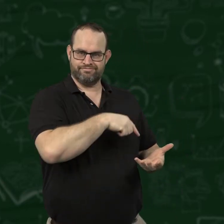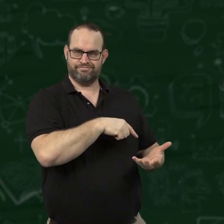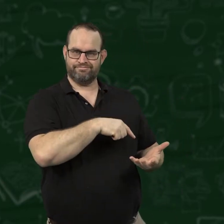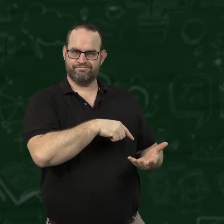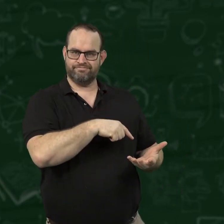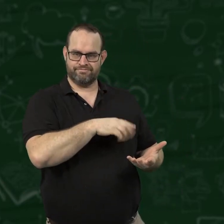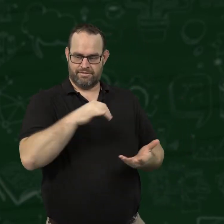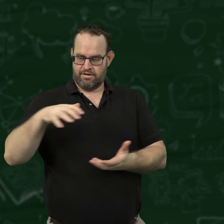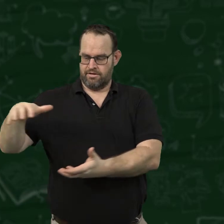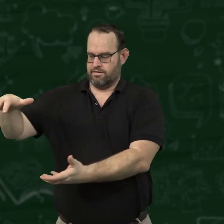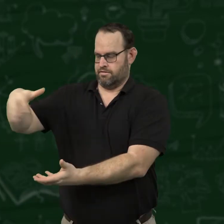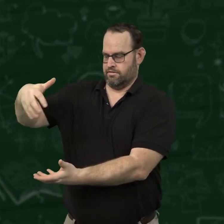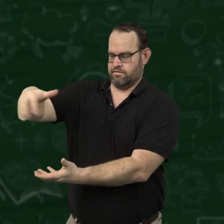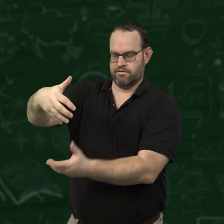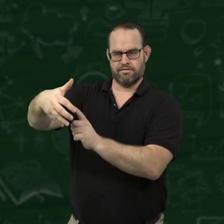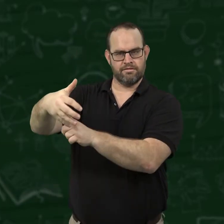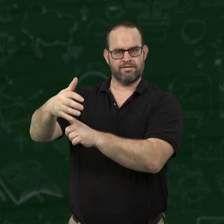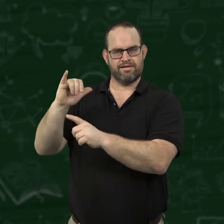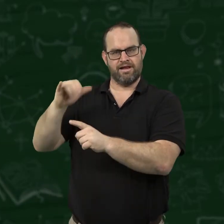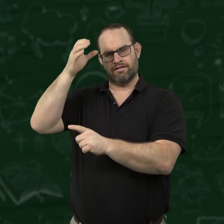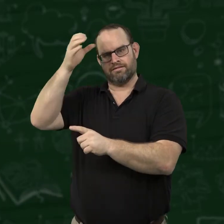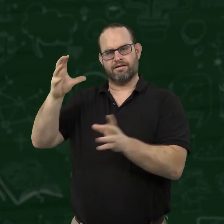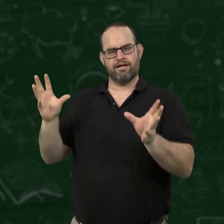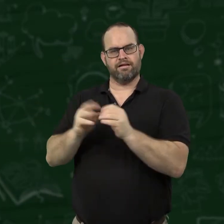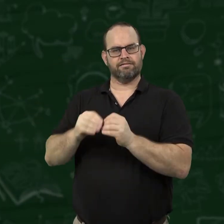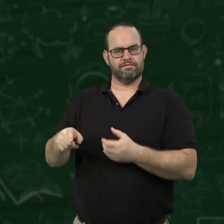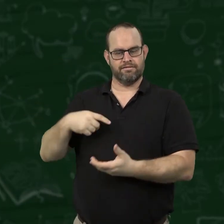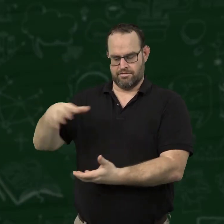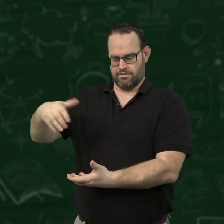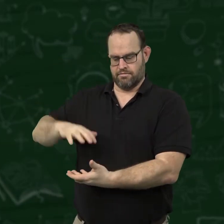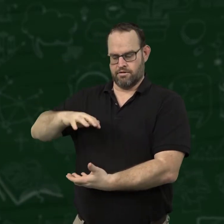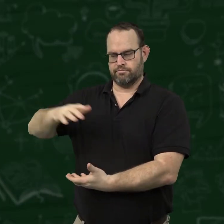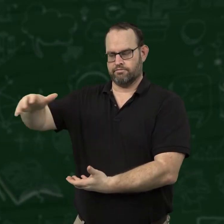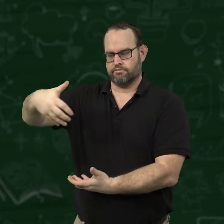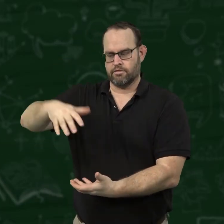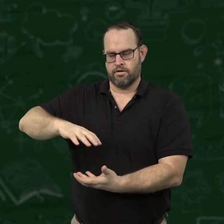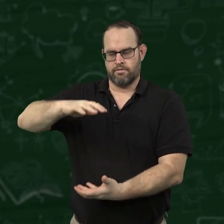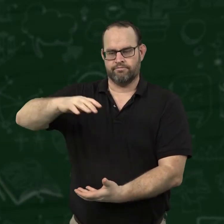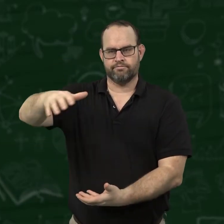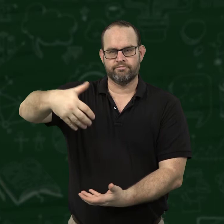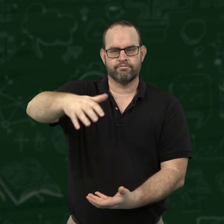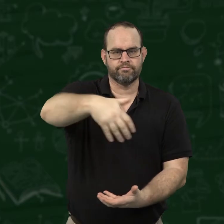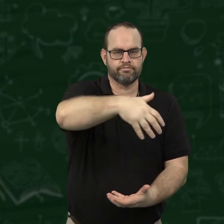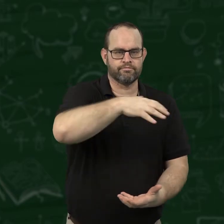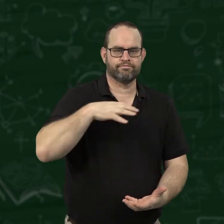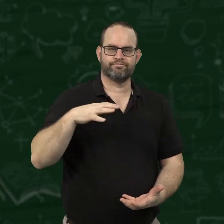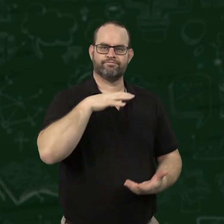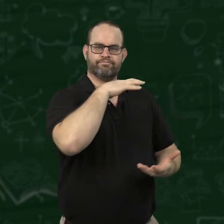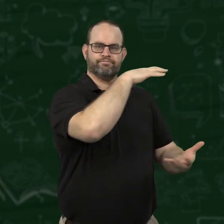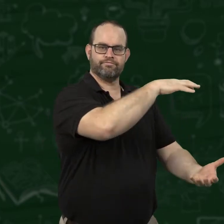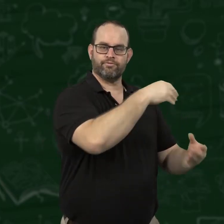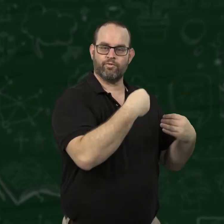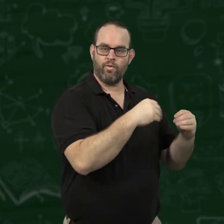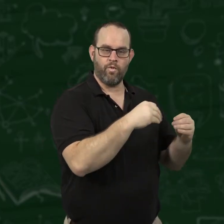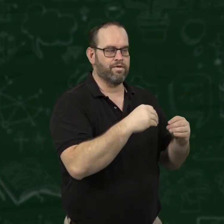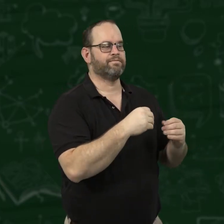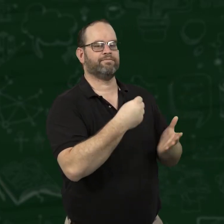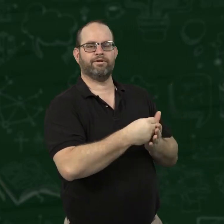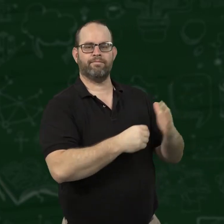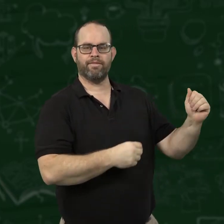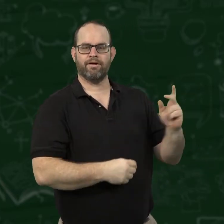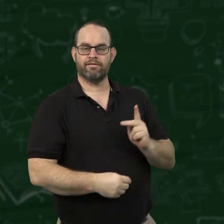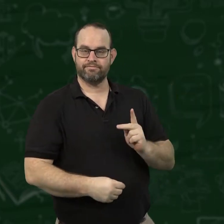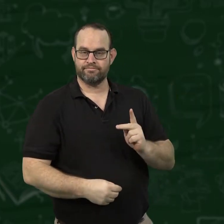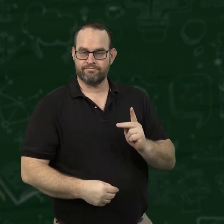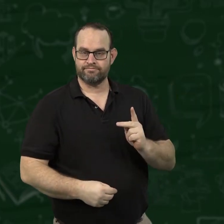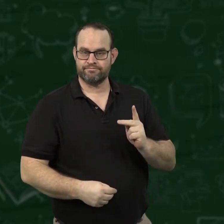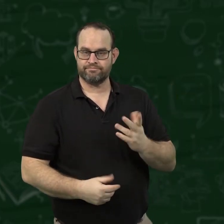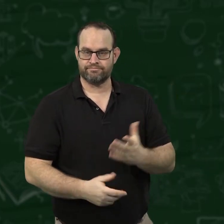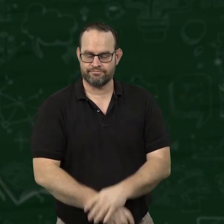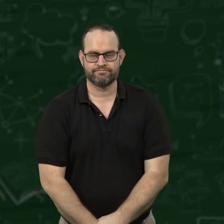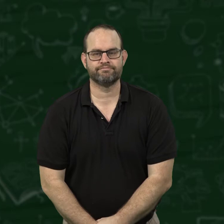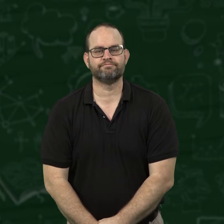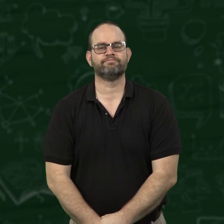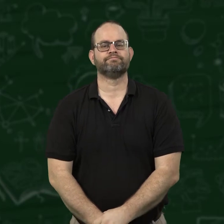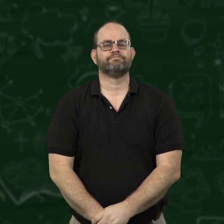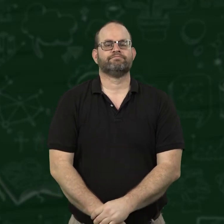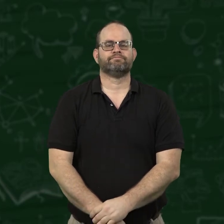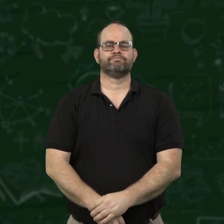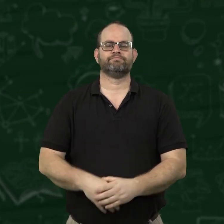This sign matches this addition concept of gathering cans and taking all the cans you collected to the store for refund.